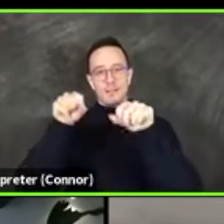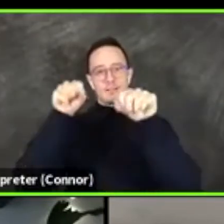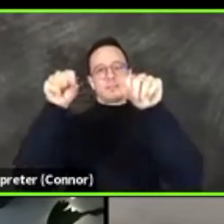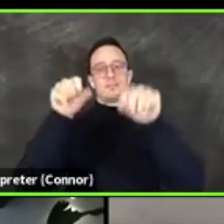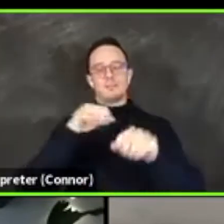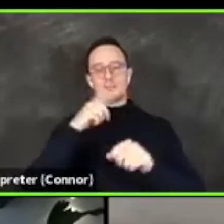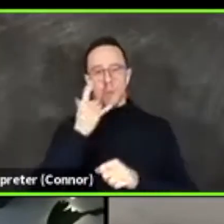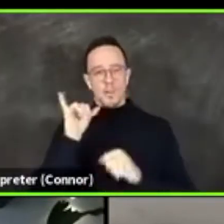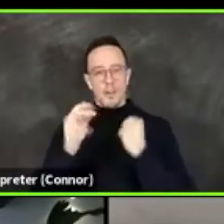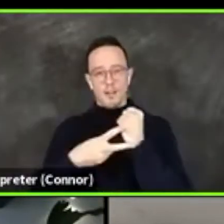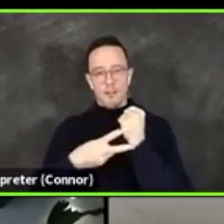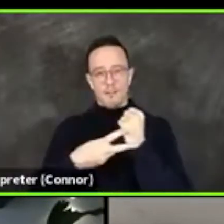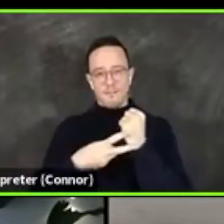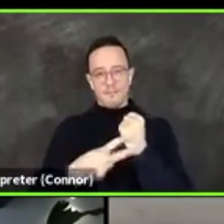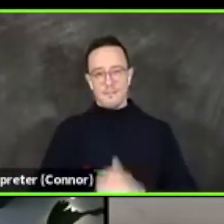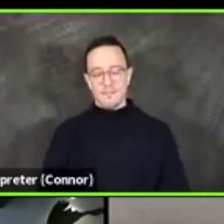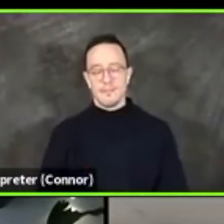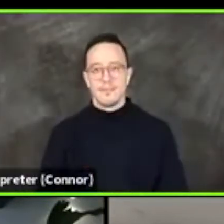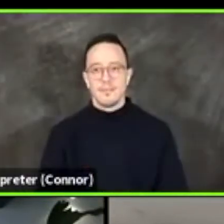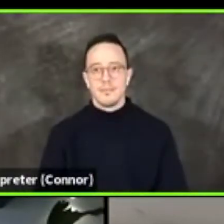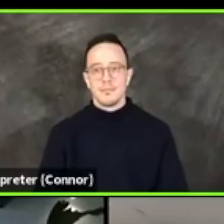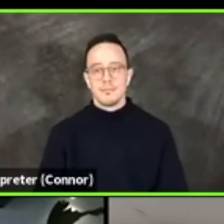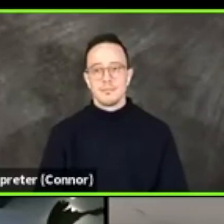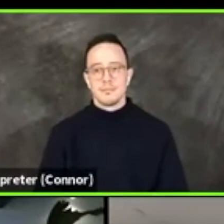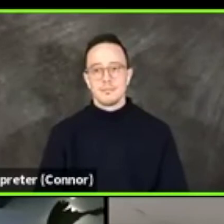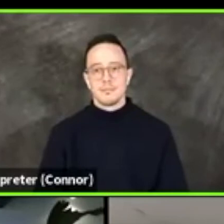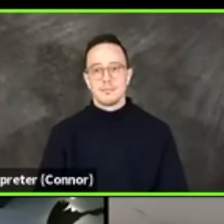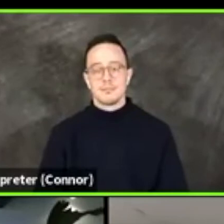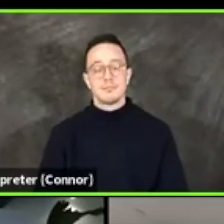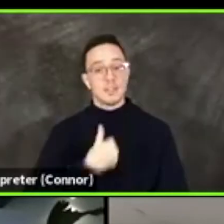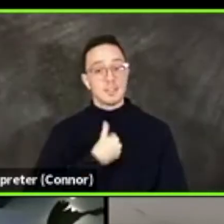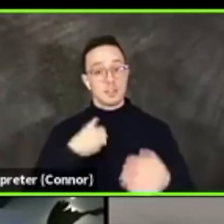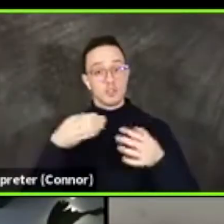SELF-DESCRIPTION IS PERHAPS NOT MY STRONG SUIT.